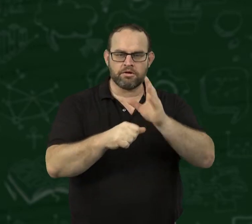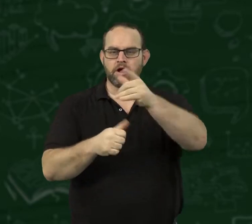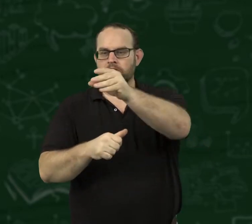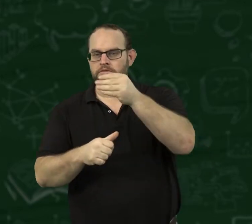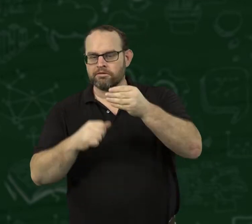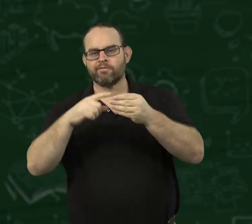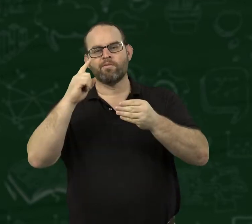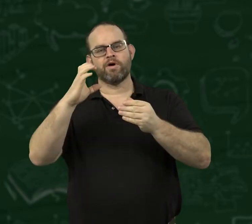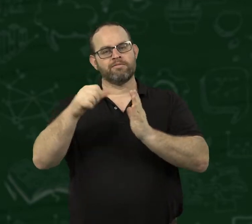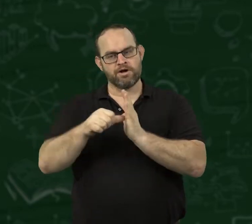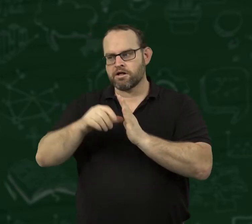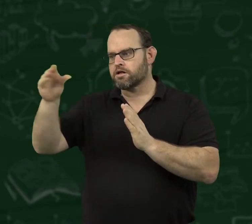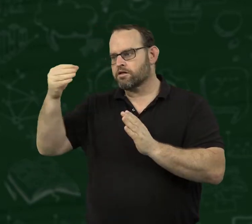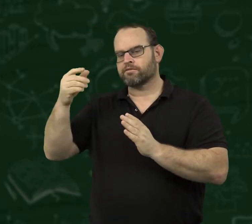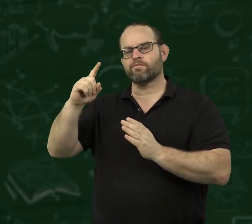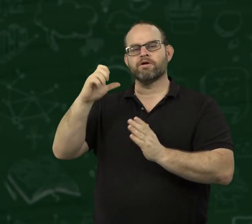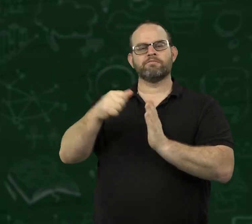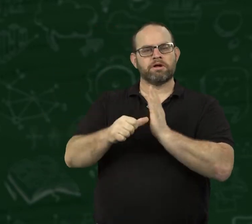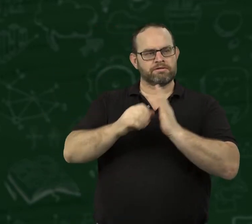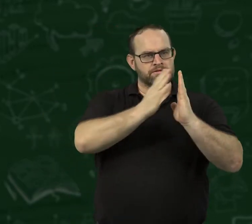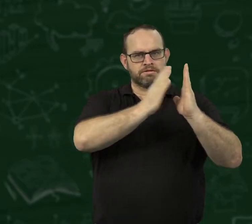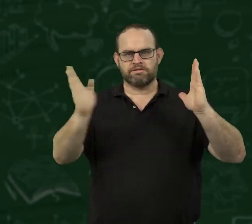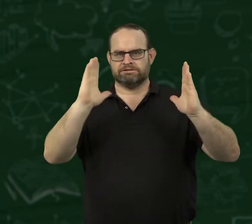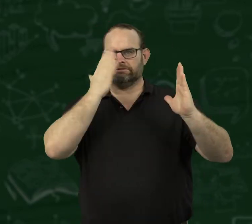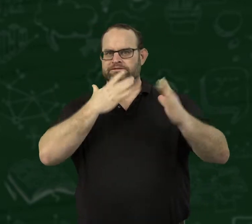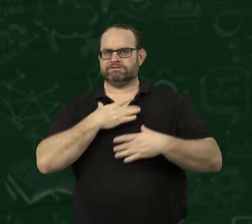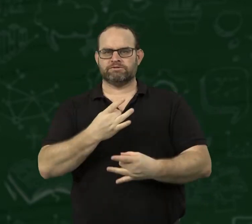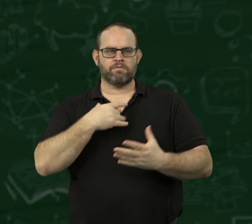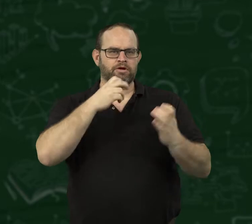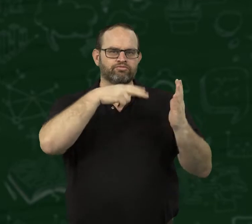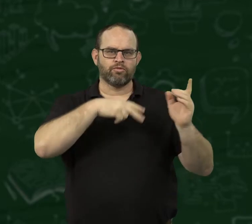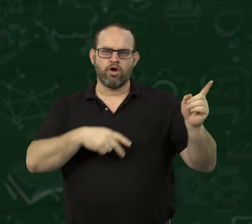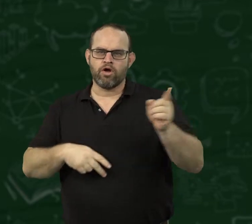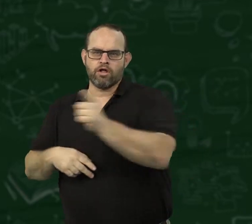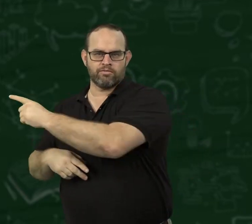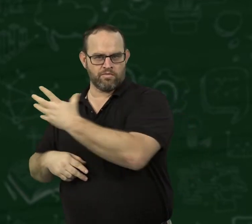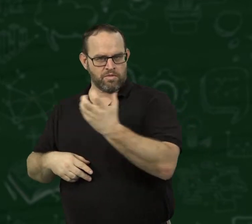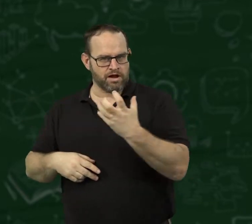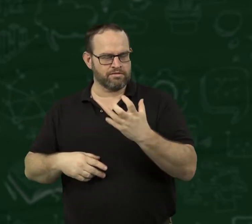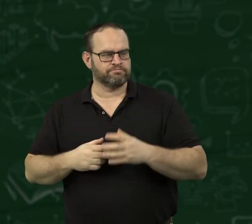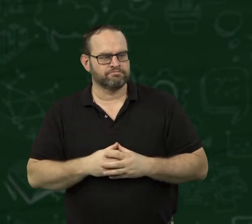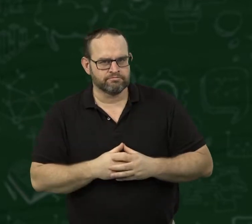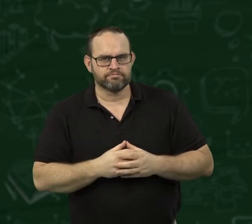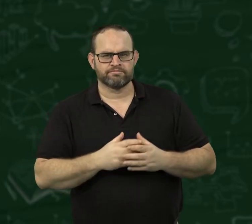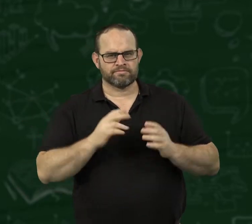You are interested in reading all these books.